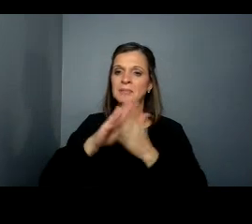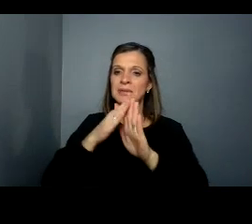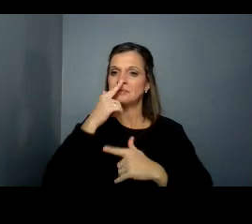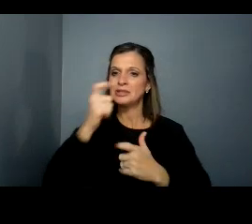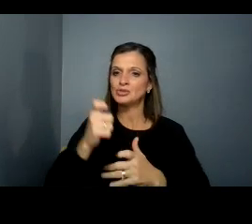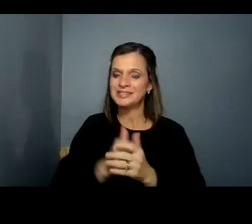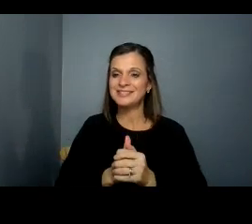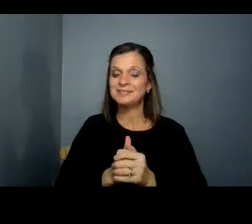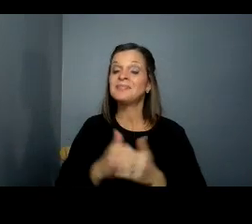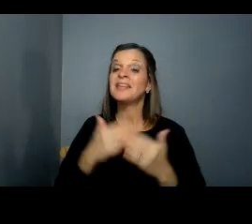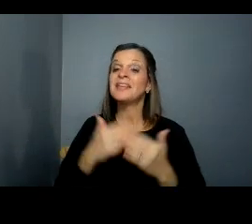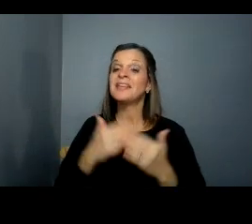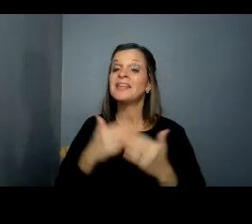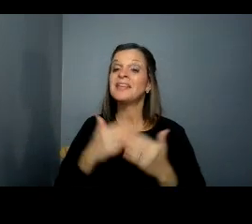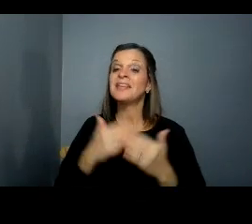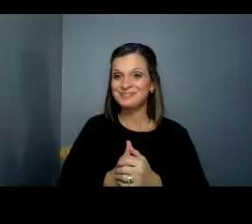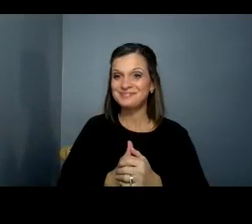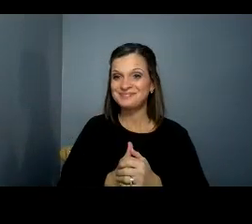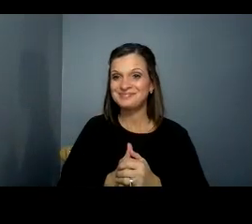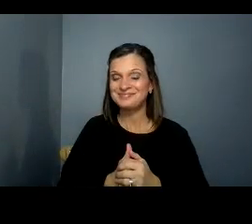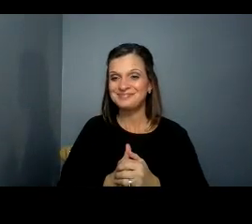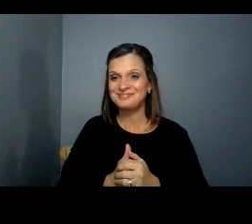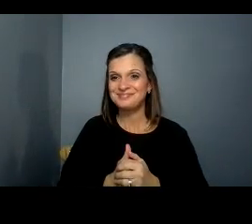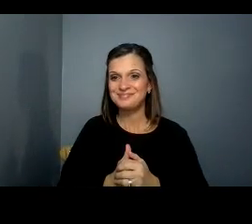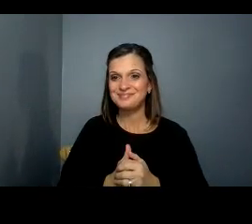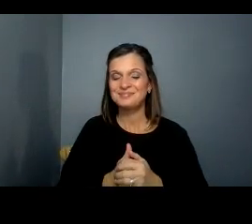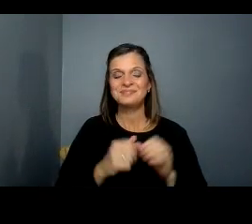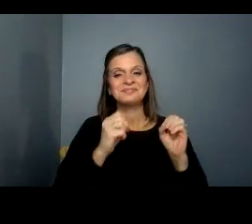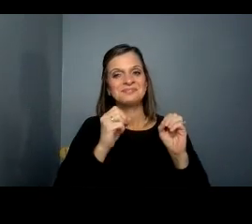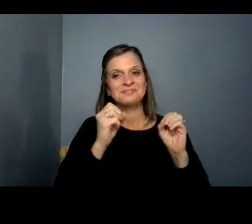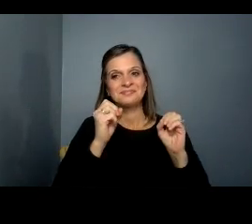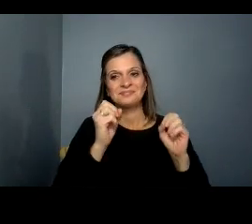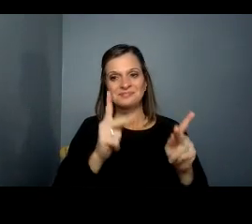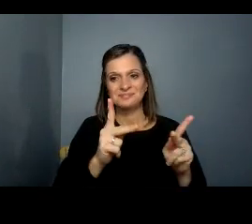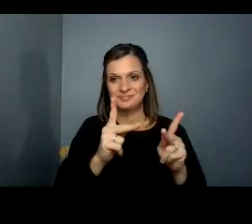Thanks Ashley. I've got one. It's been a pleasure. Alright, just one second.